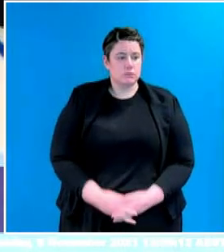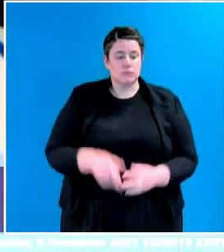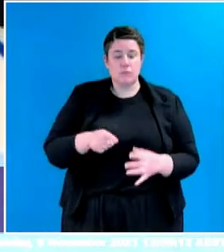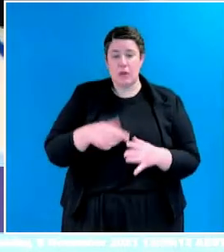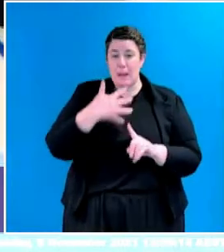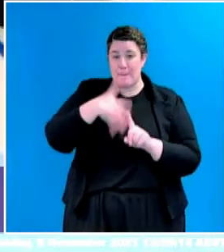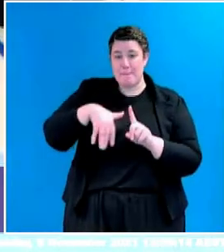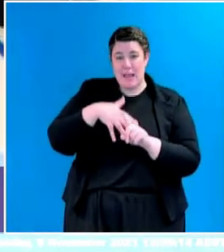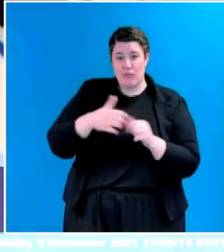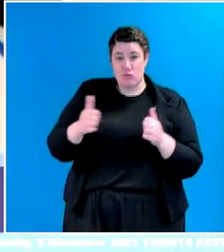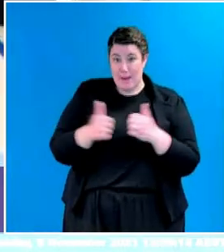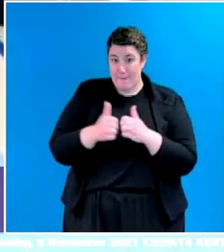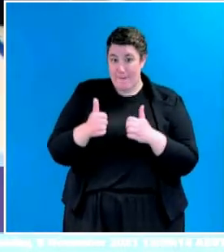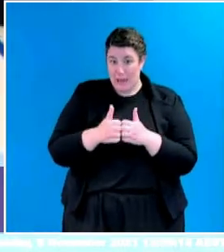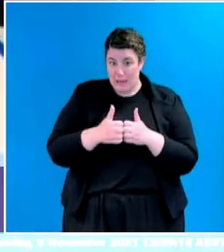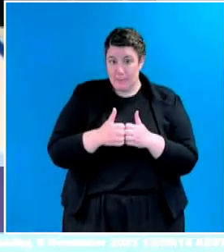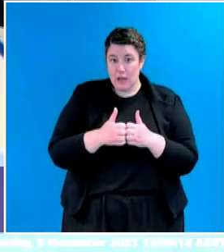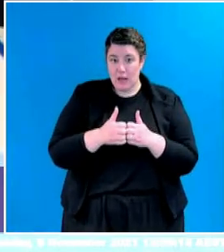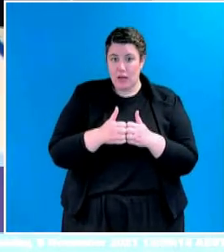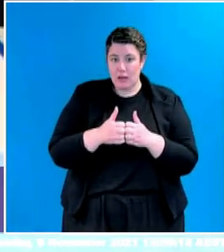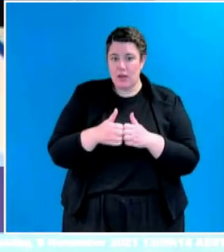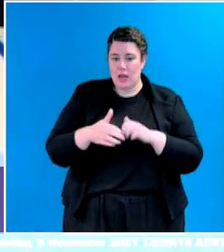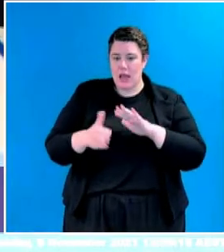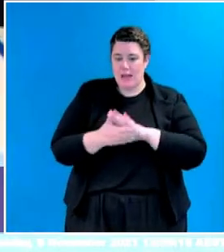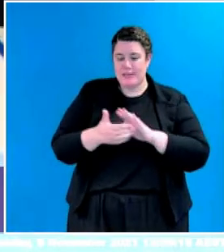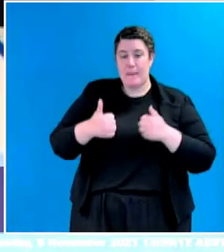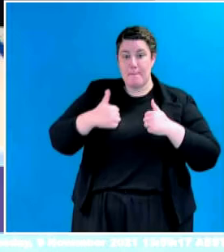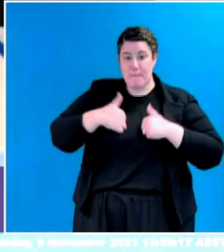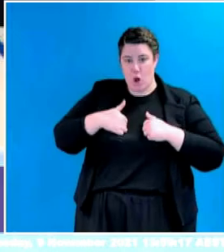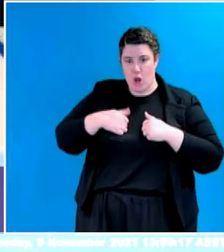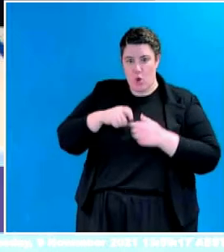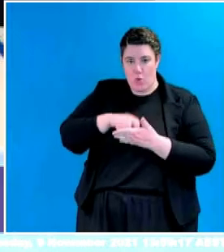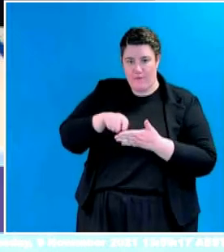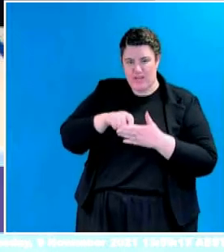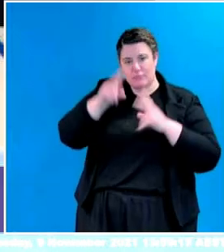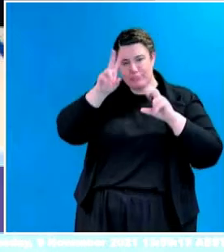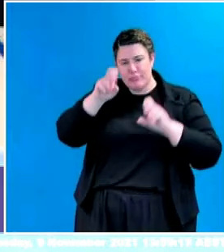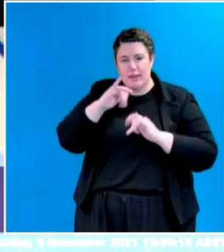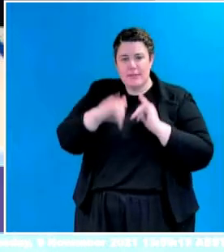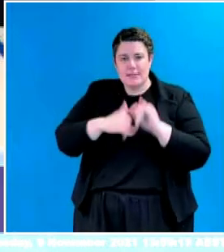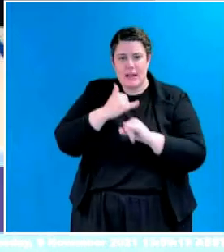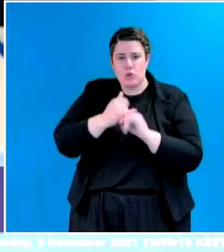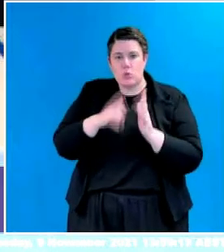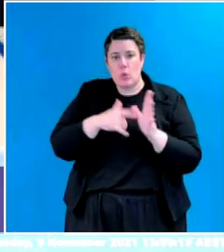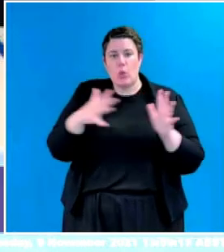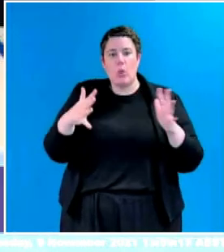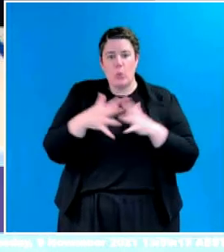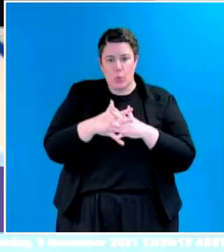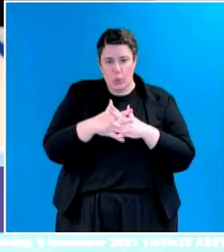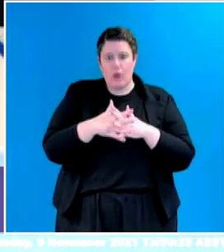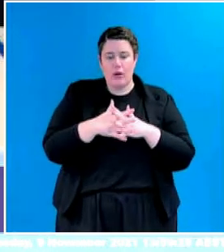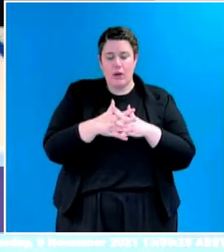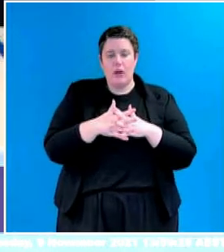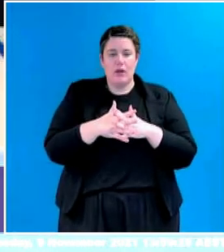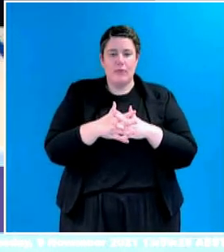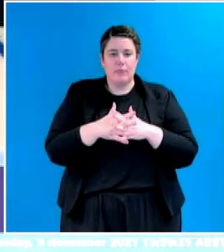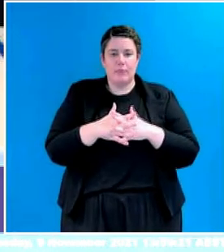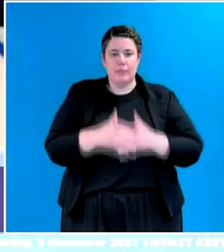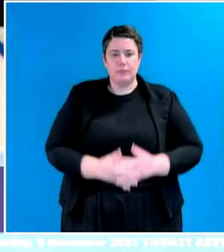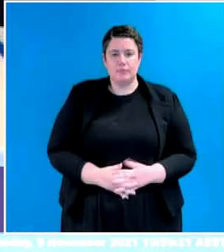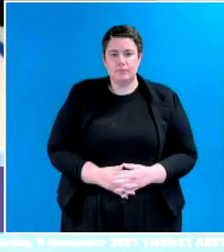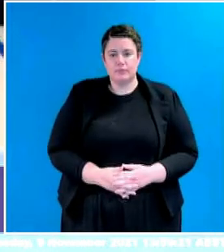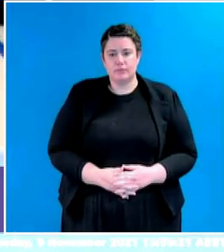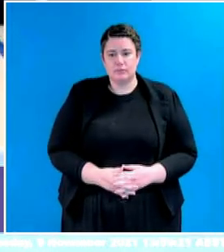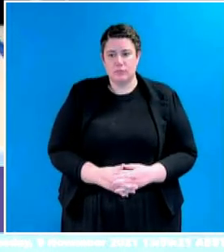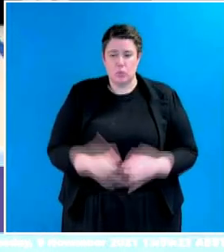drafted under my Office of International Law, where we had the major role there